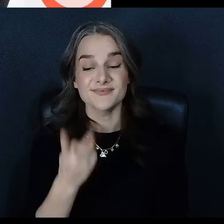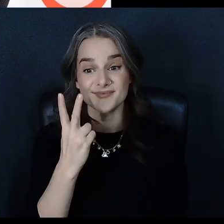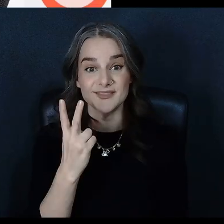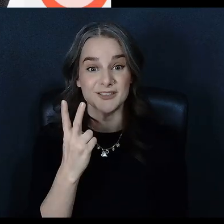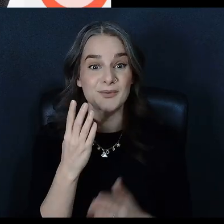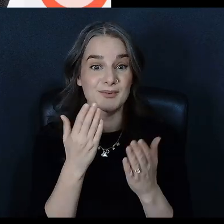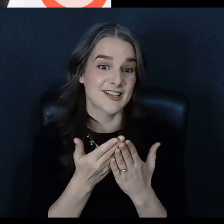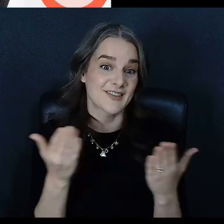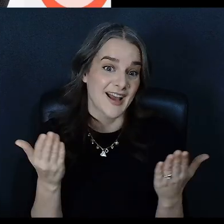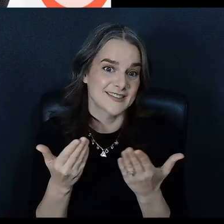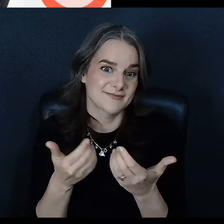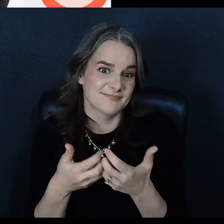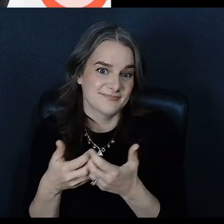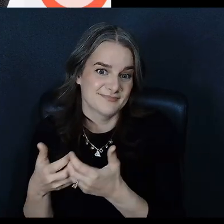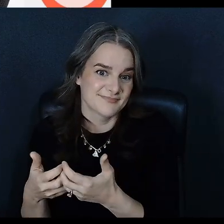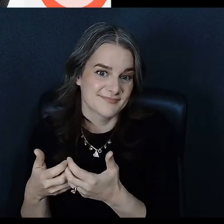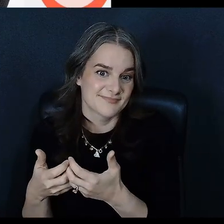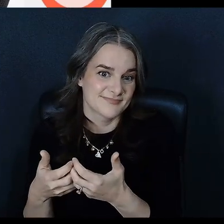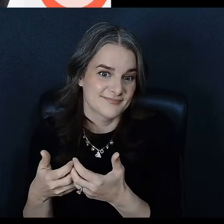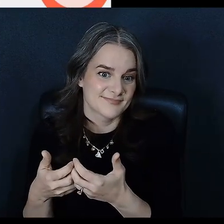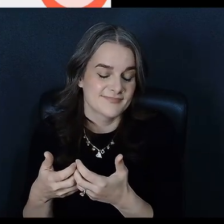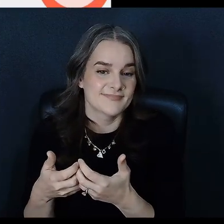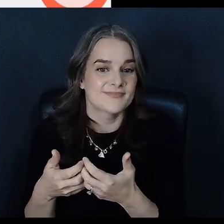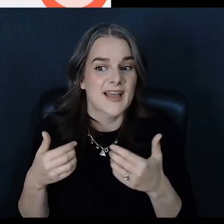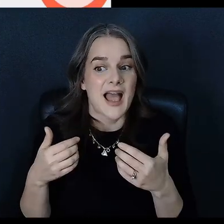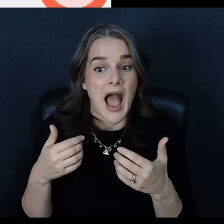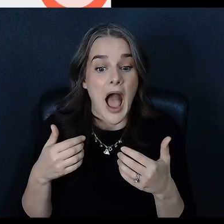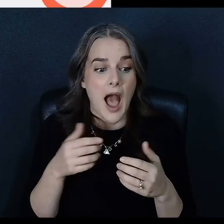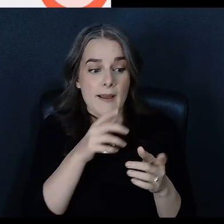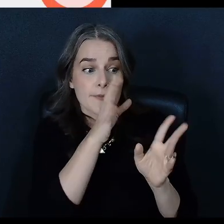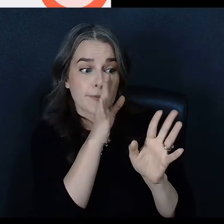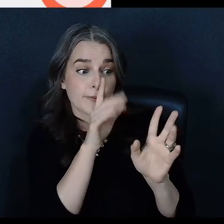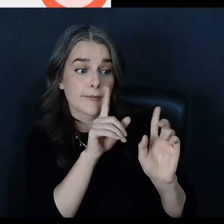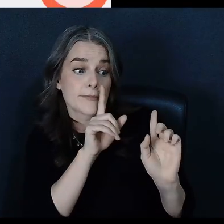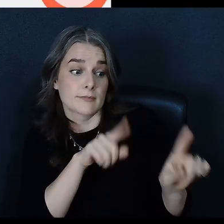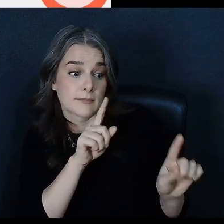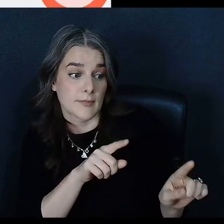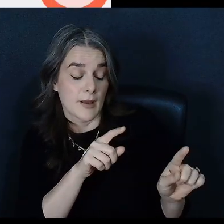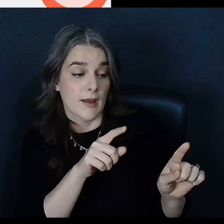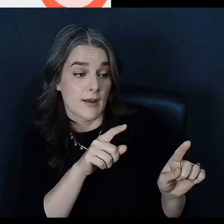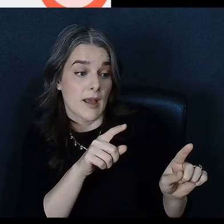So I use speech to control them, and then they in turn do other things for me.